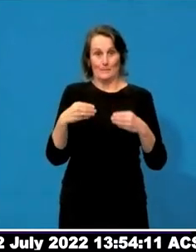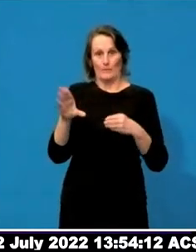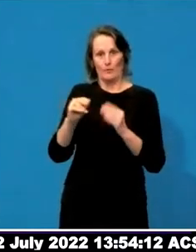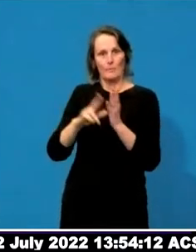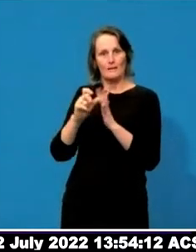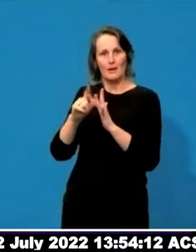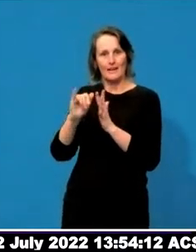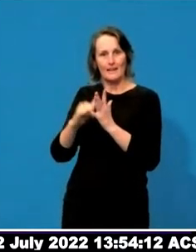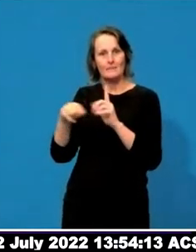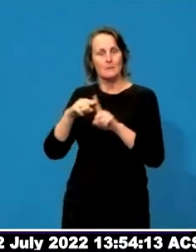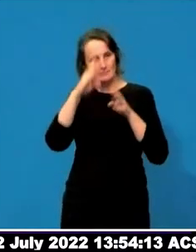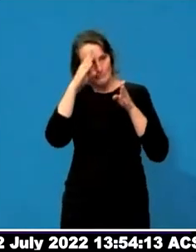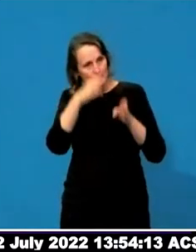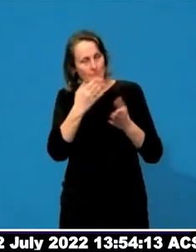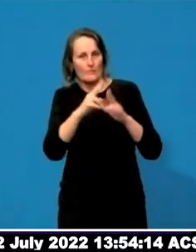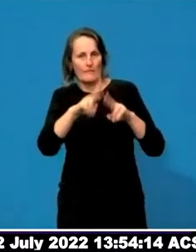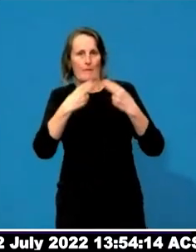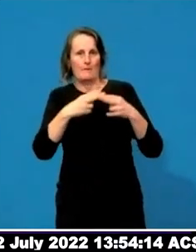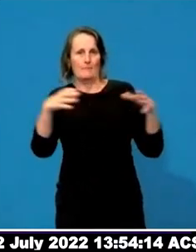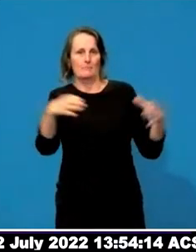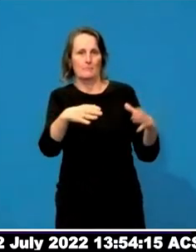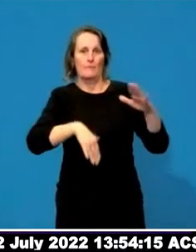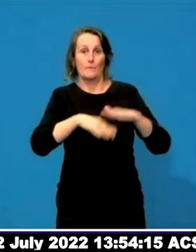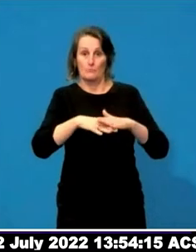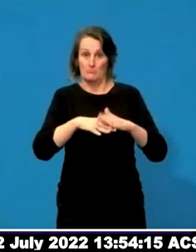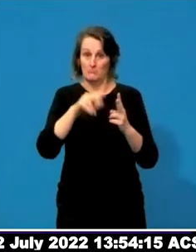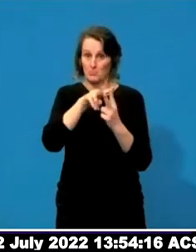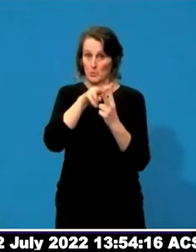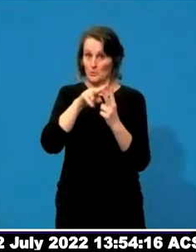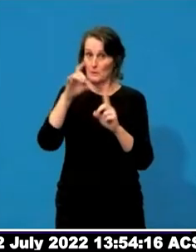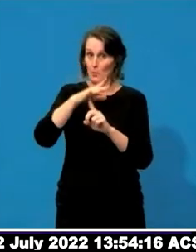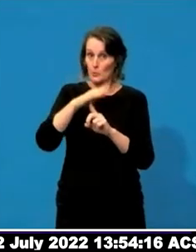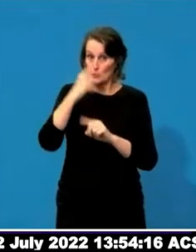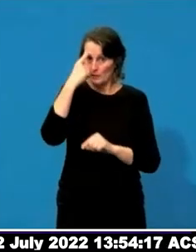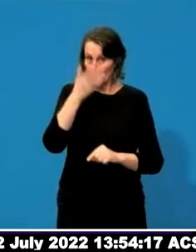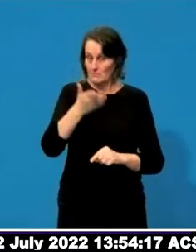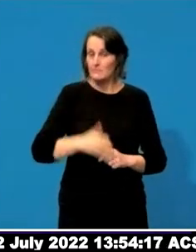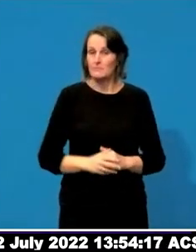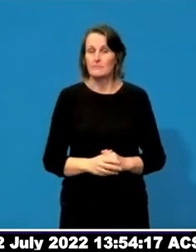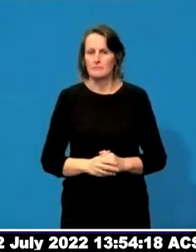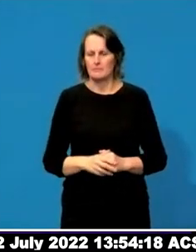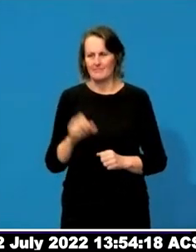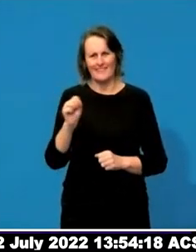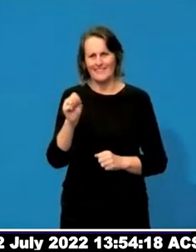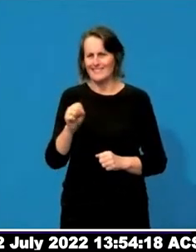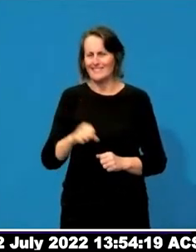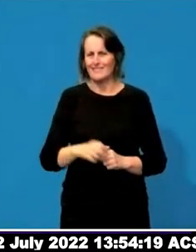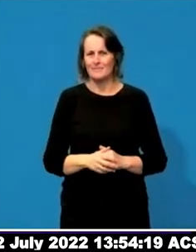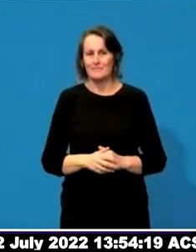Is that - are they the two key issues as you see them? MS McRAE: Definitely. MS McMAHON: Mrs Smith, would you agree with that?